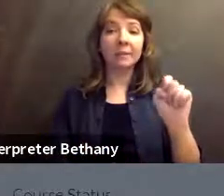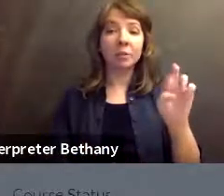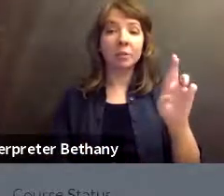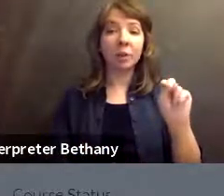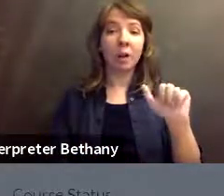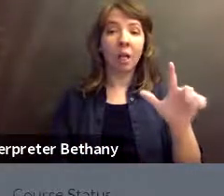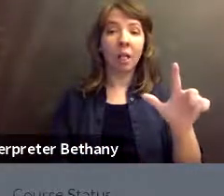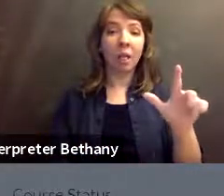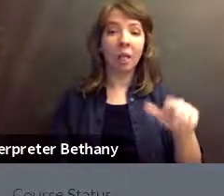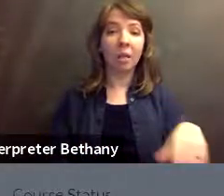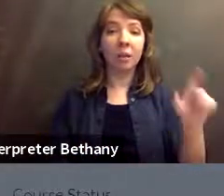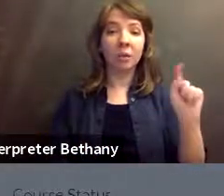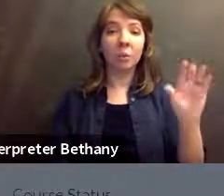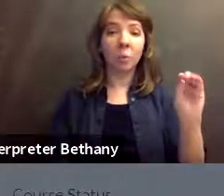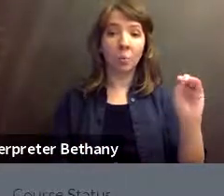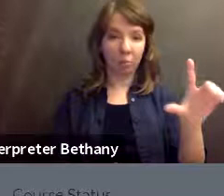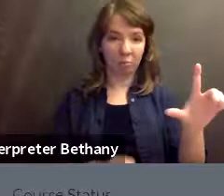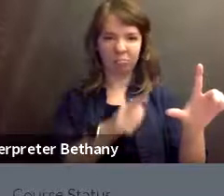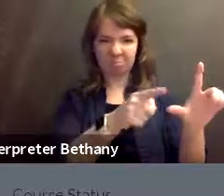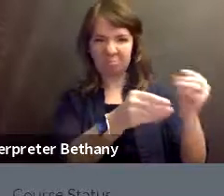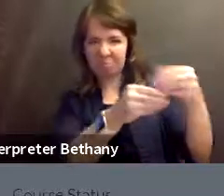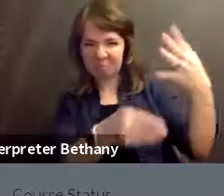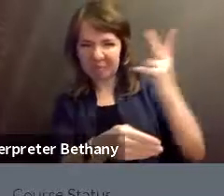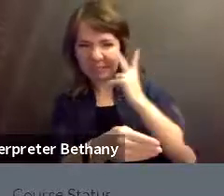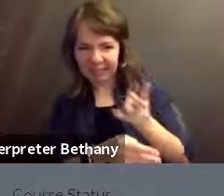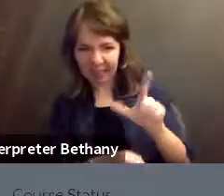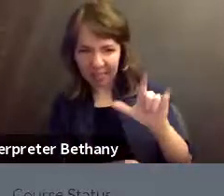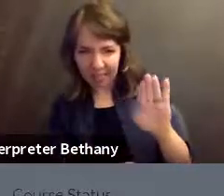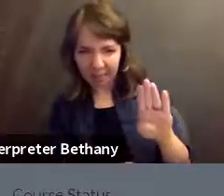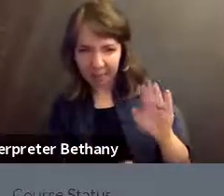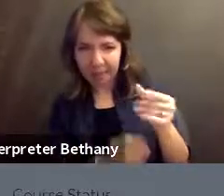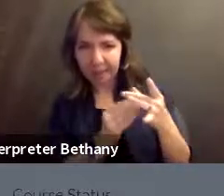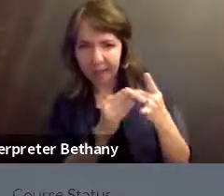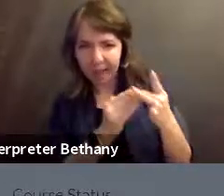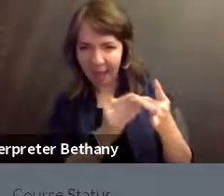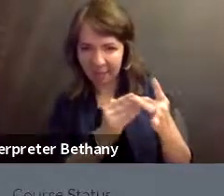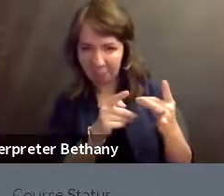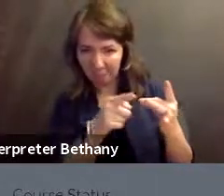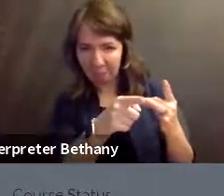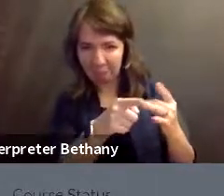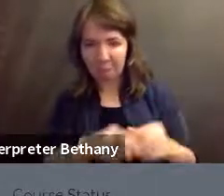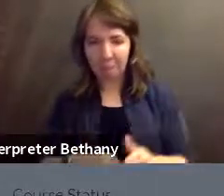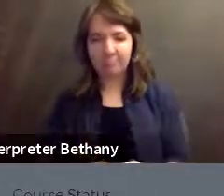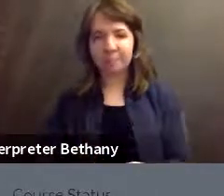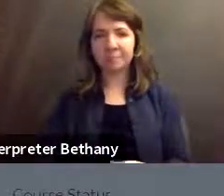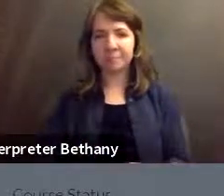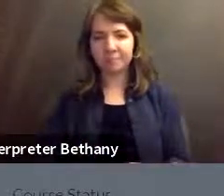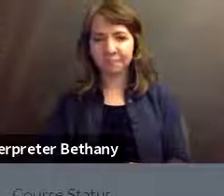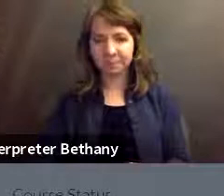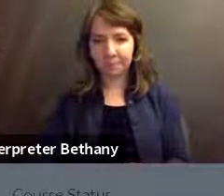Linda Kobashigawa: In this list, so it should be available to everyone and it's just down here below guys bash FCC